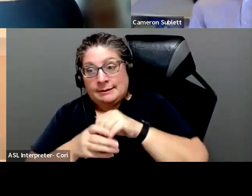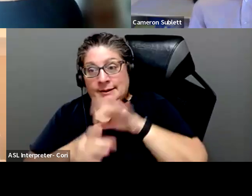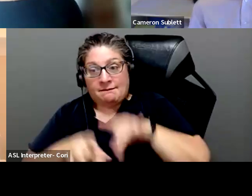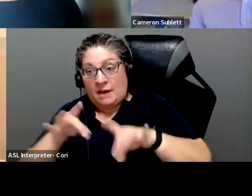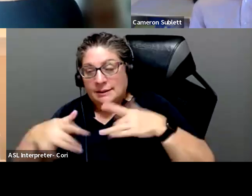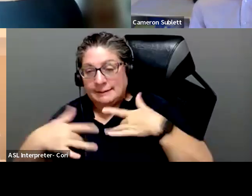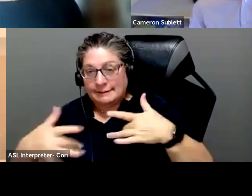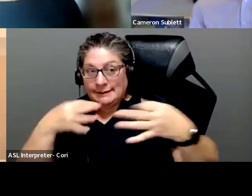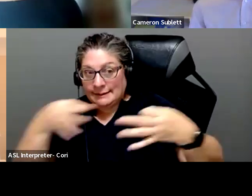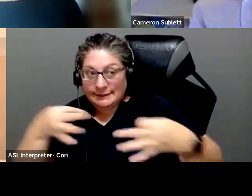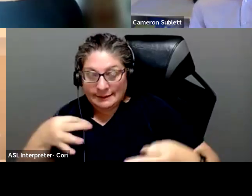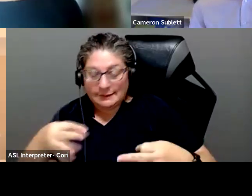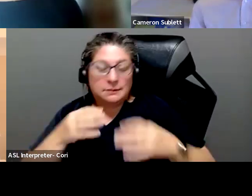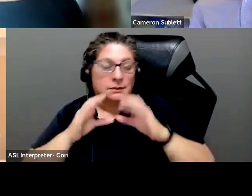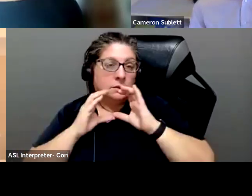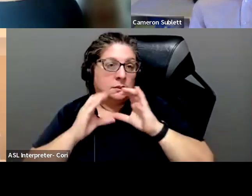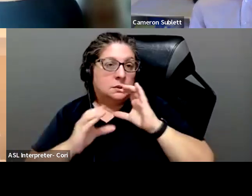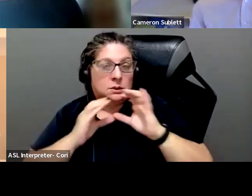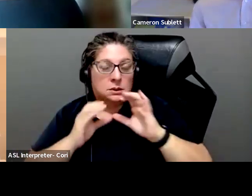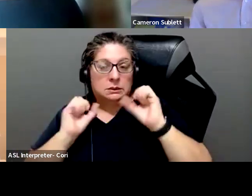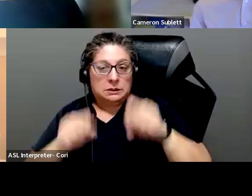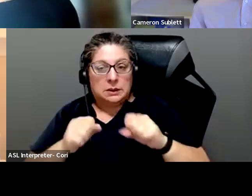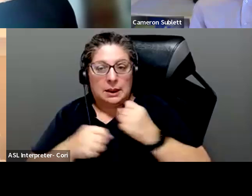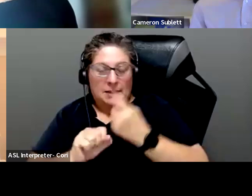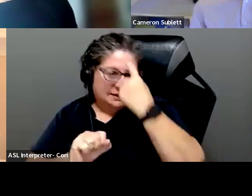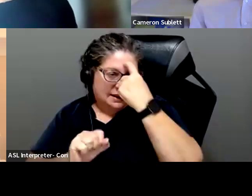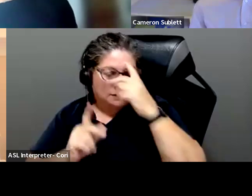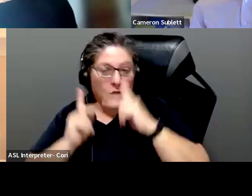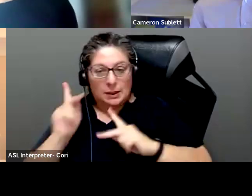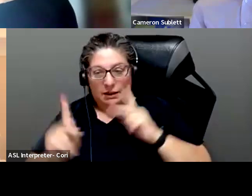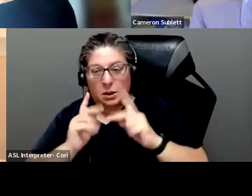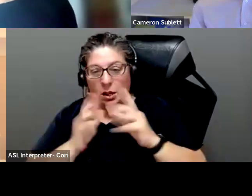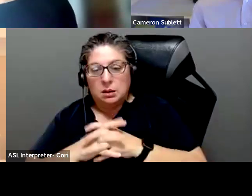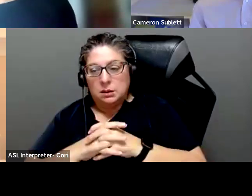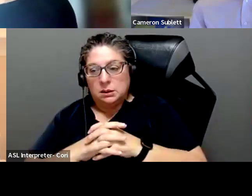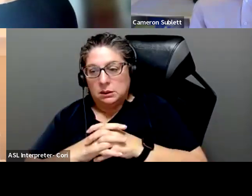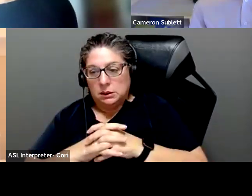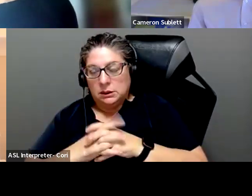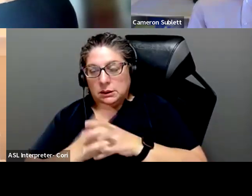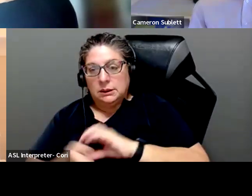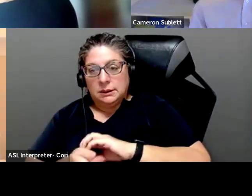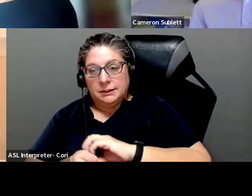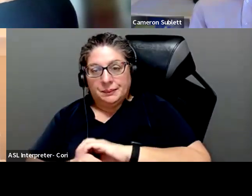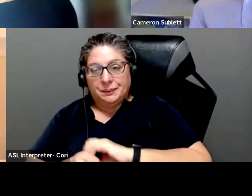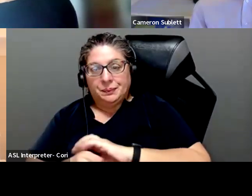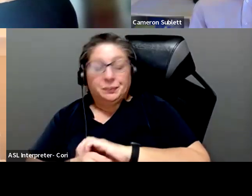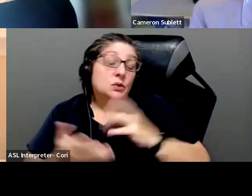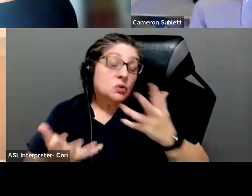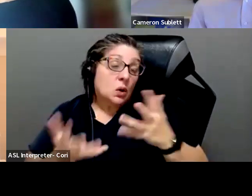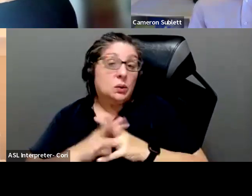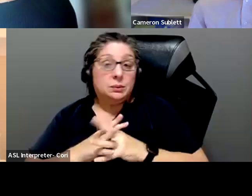And communicating in a way that can make sense to folks. That